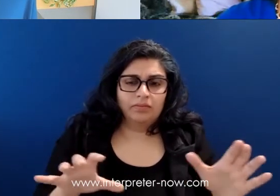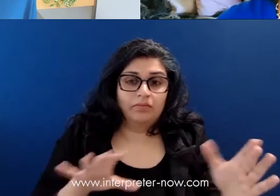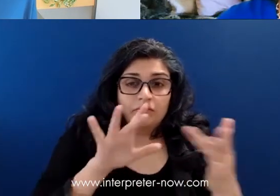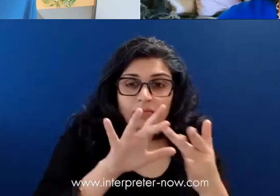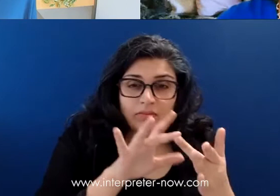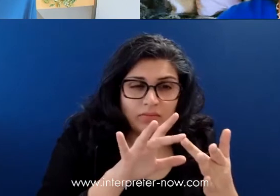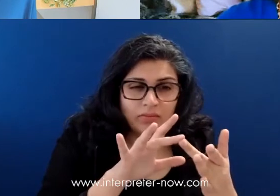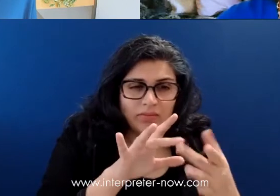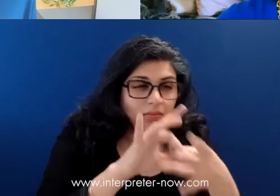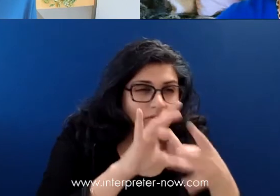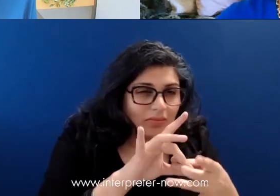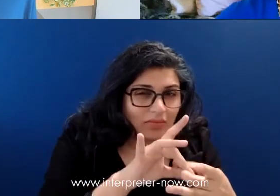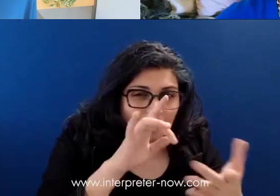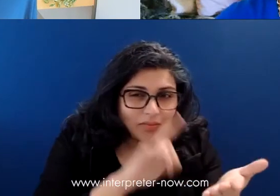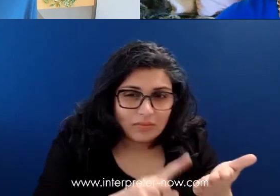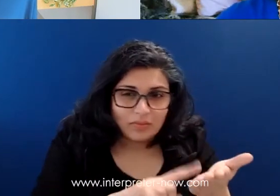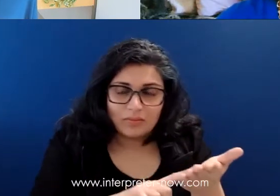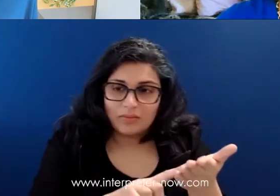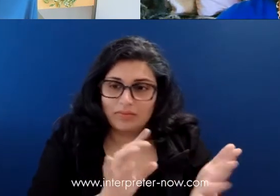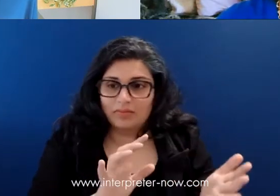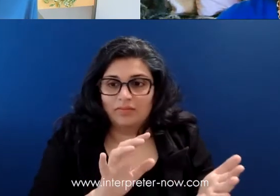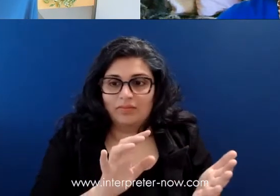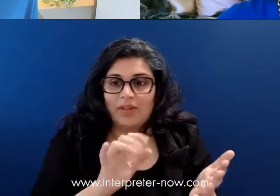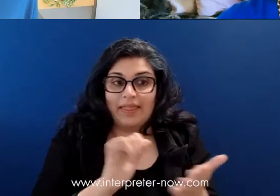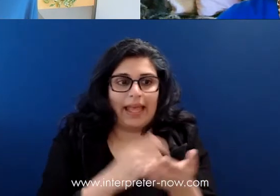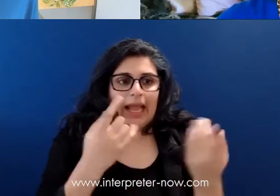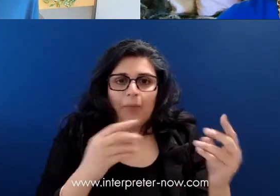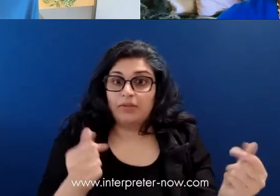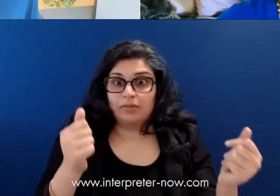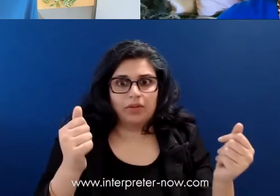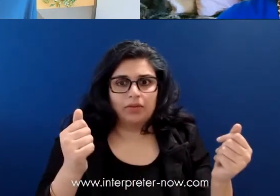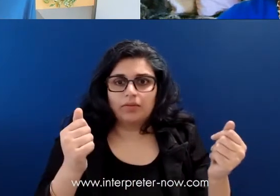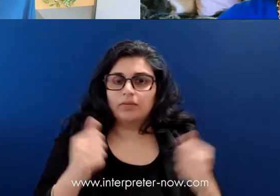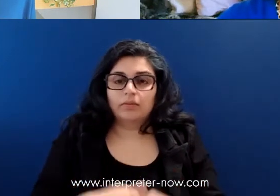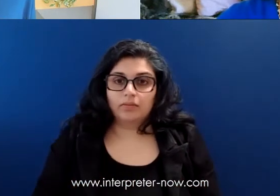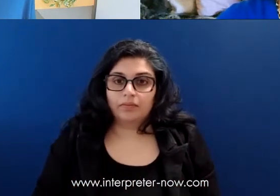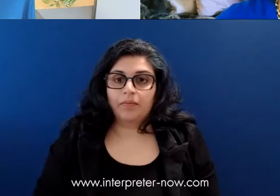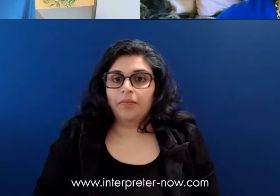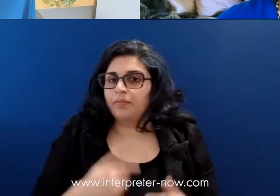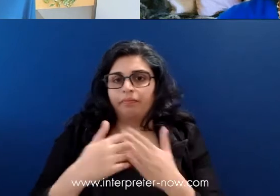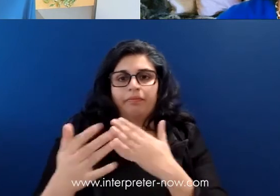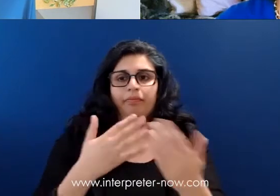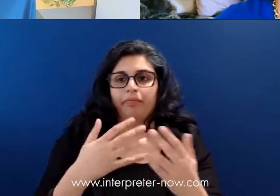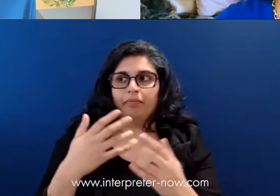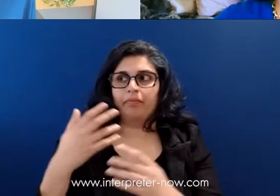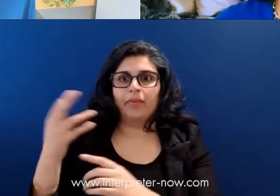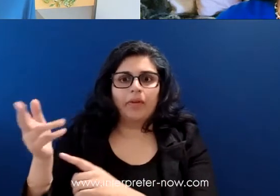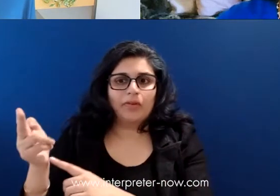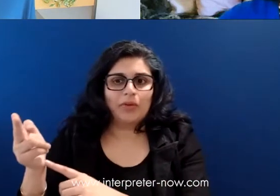checking in. So, I do that almost immediately, whether it's a shooting at a mosque or a synagogue,